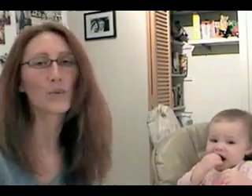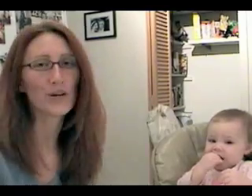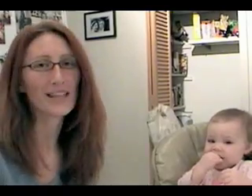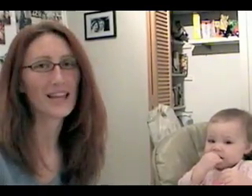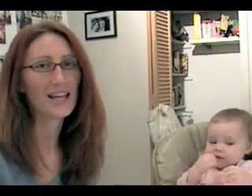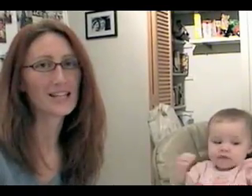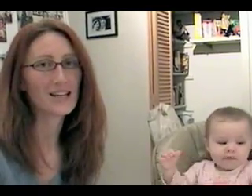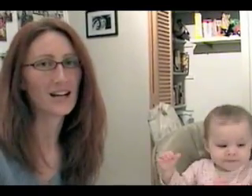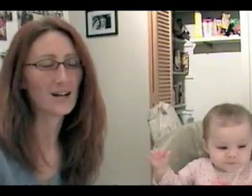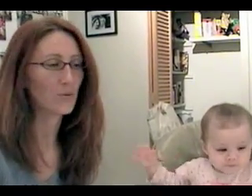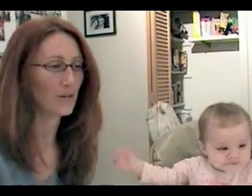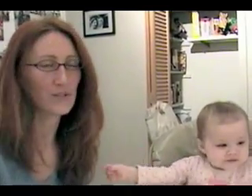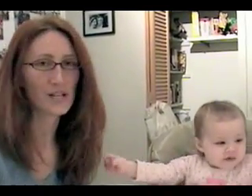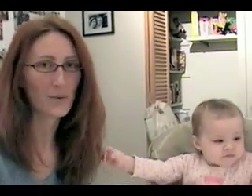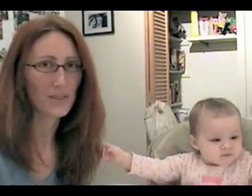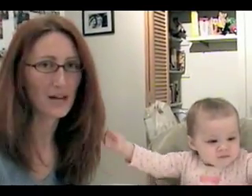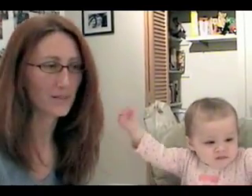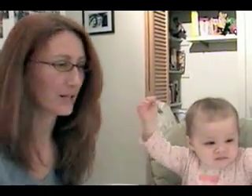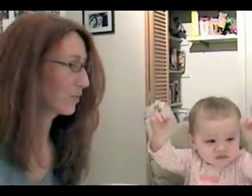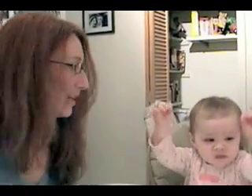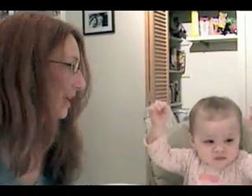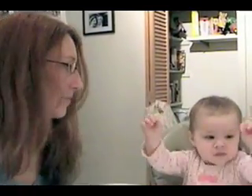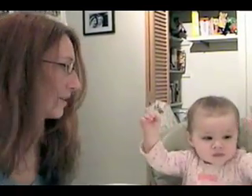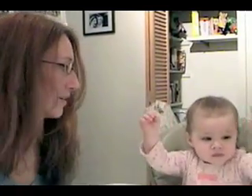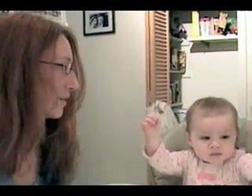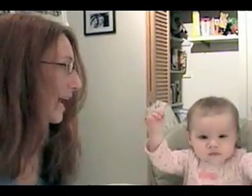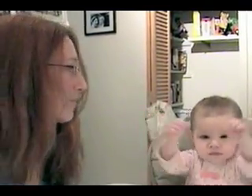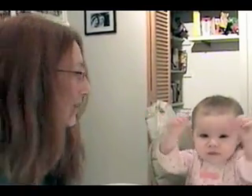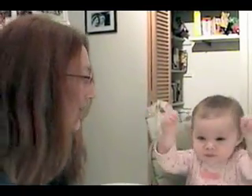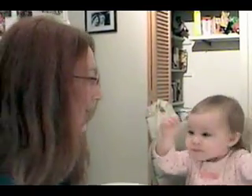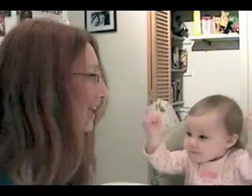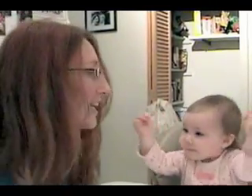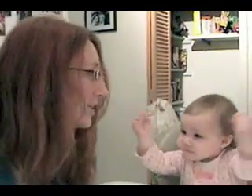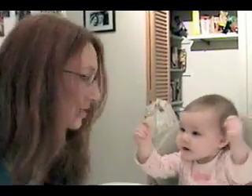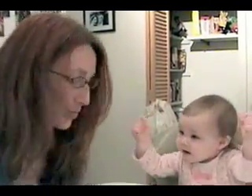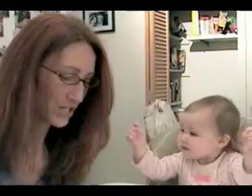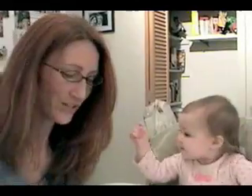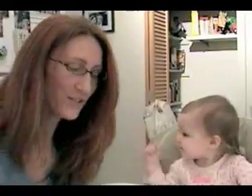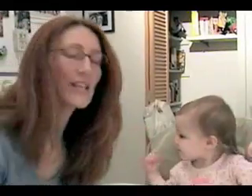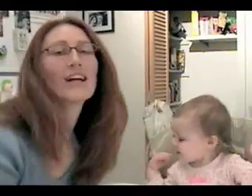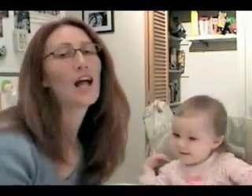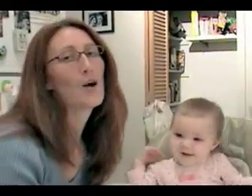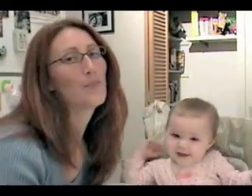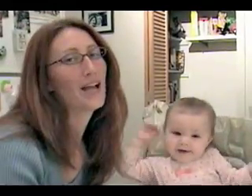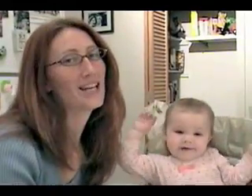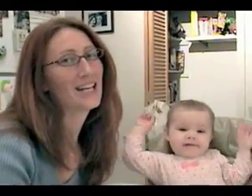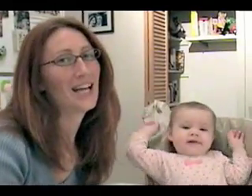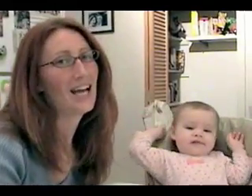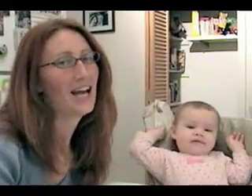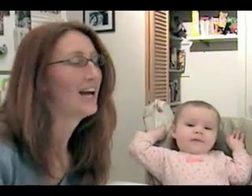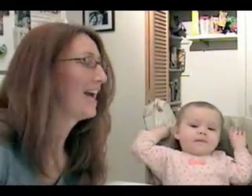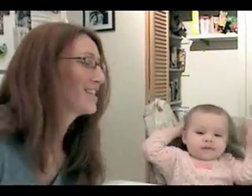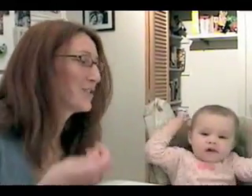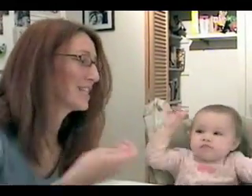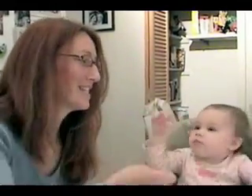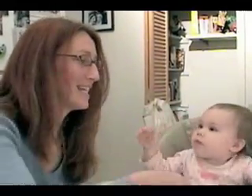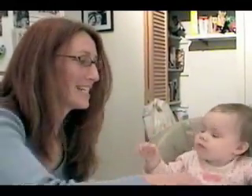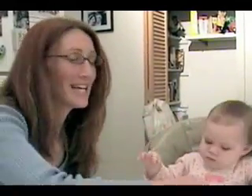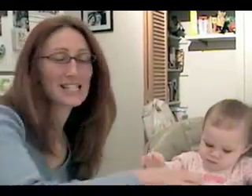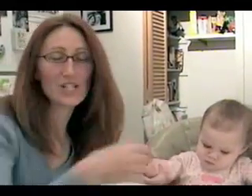Some people are worried that when we sign them that it will hinder their vocabulary, but as you can see it doesn't.